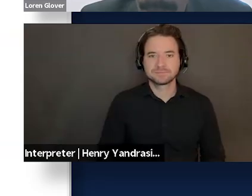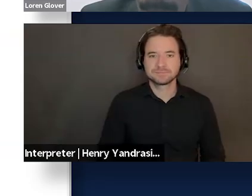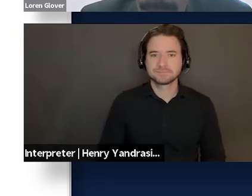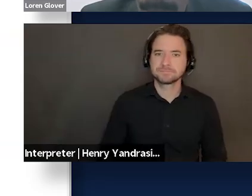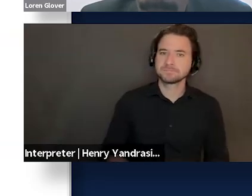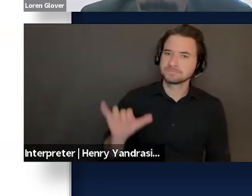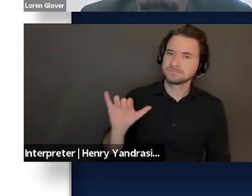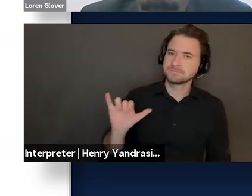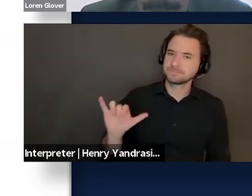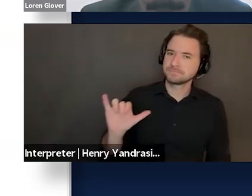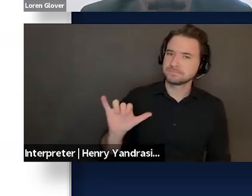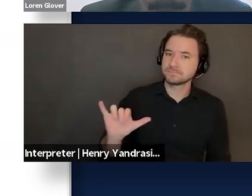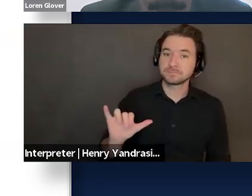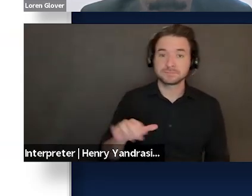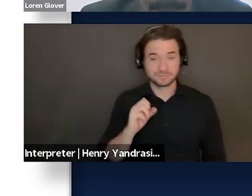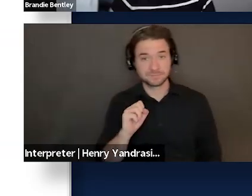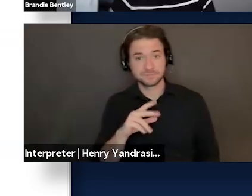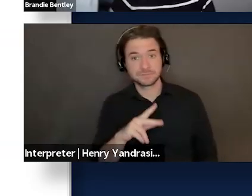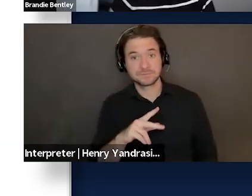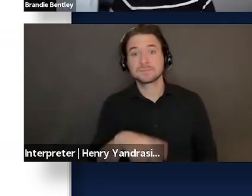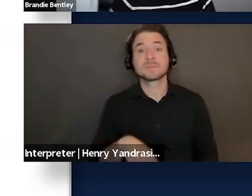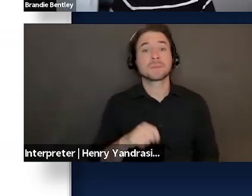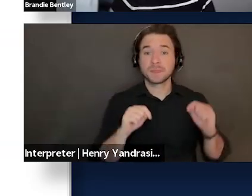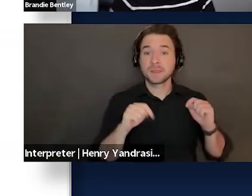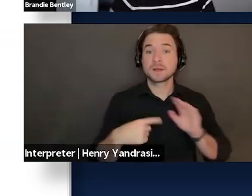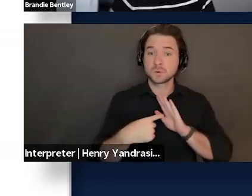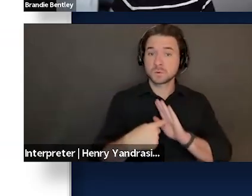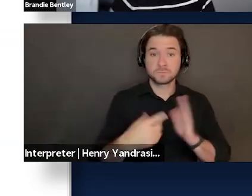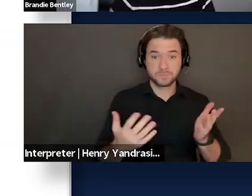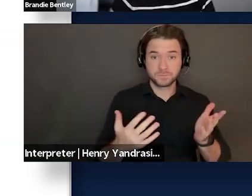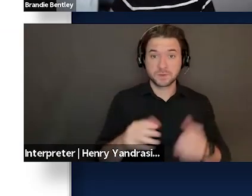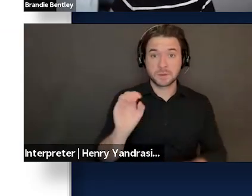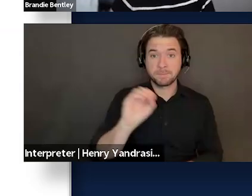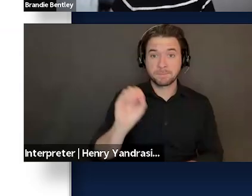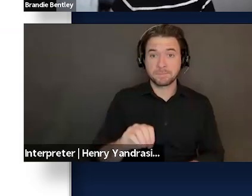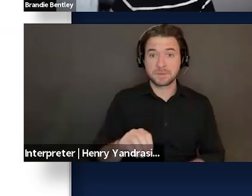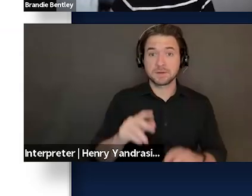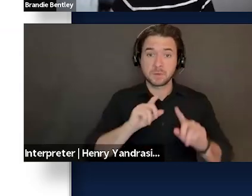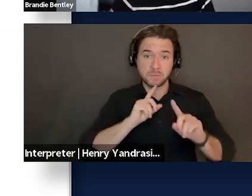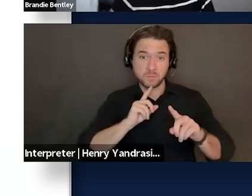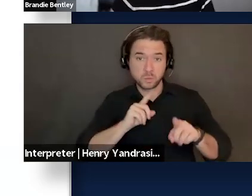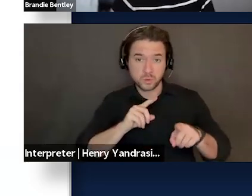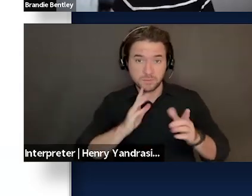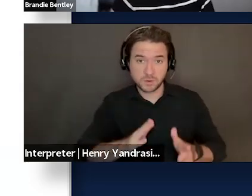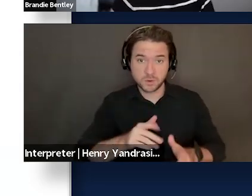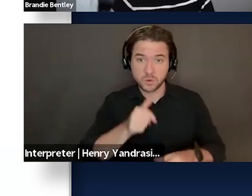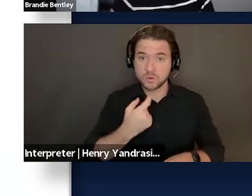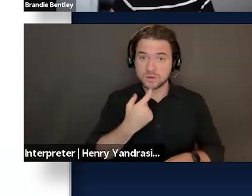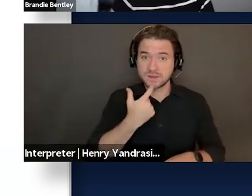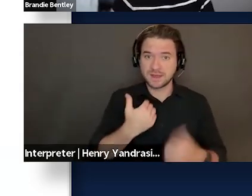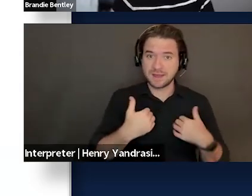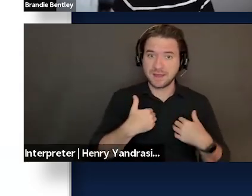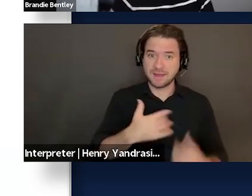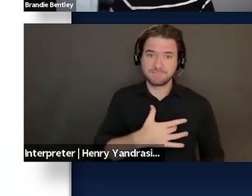And all… okay. And so this shows, um, the percentage of respondents that have ever reported having coronary heart disease.